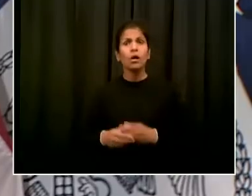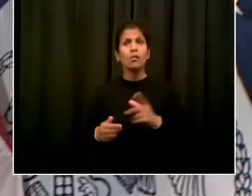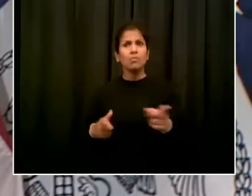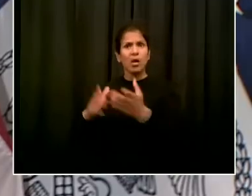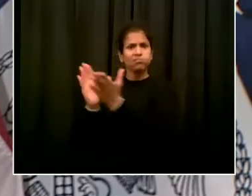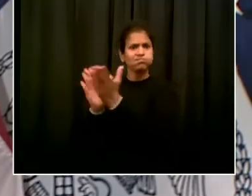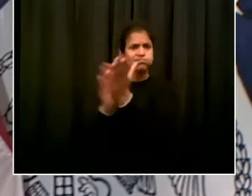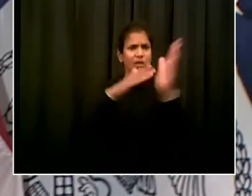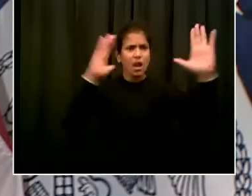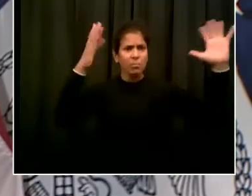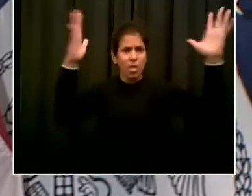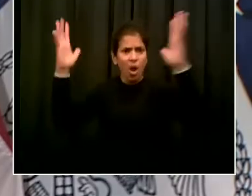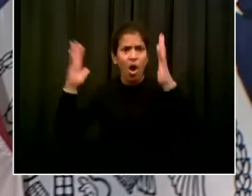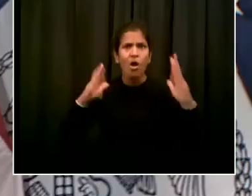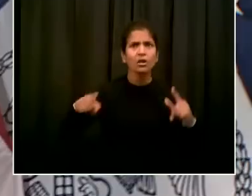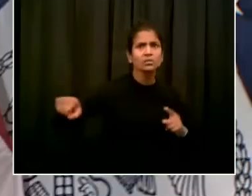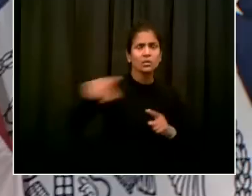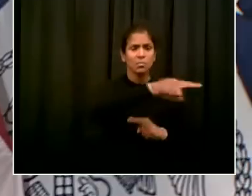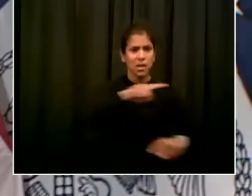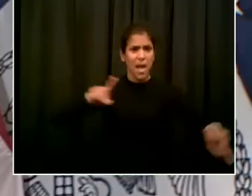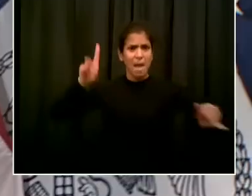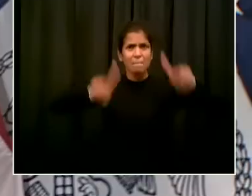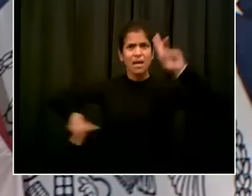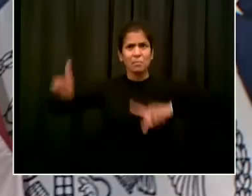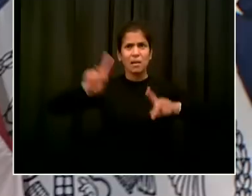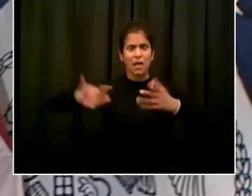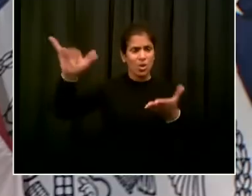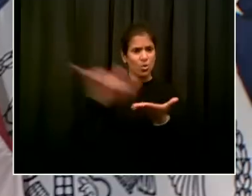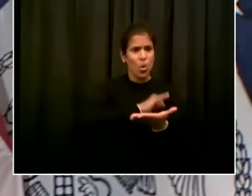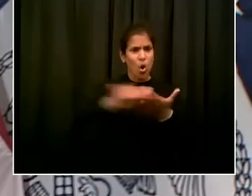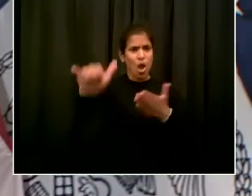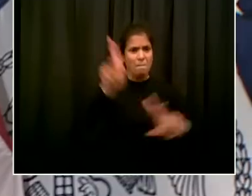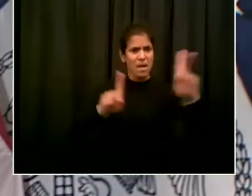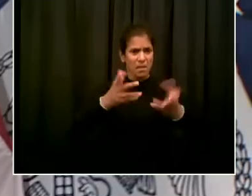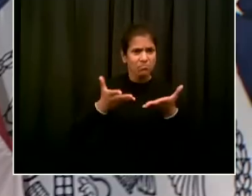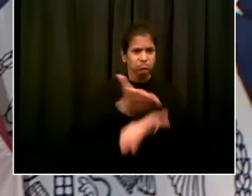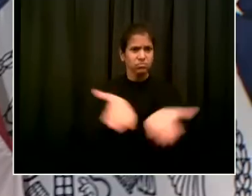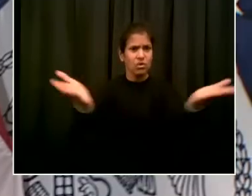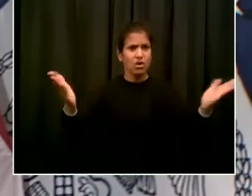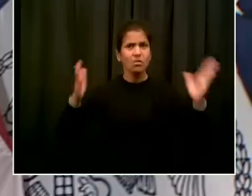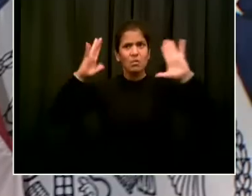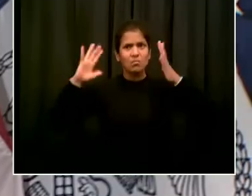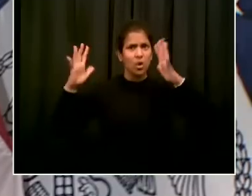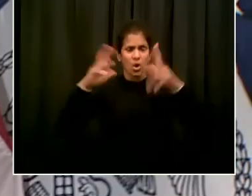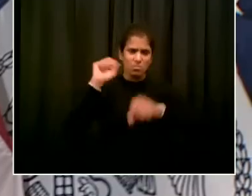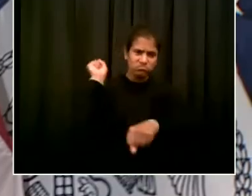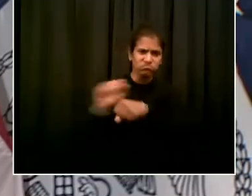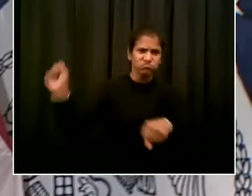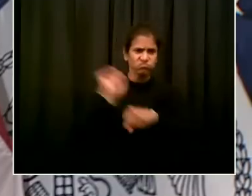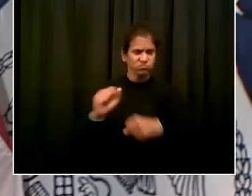FOLKS IN THIS CITY, EVERY SINGE